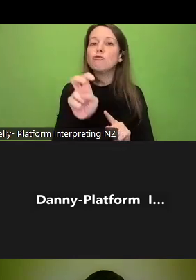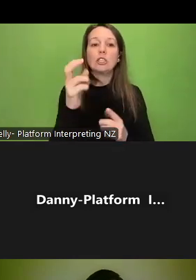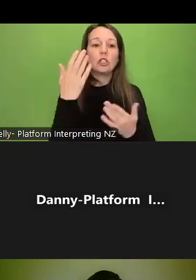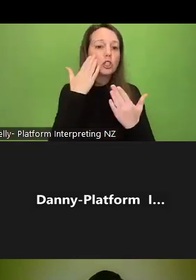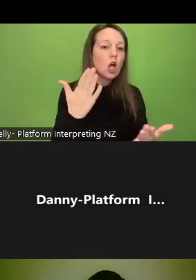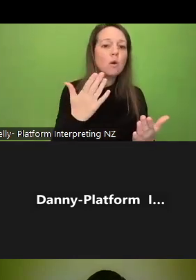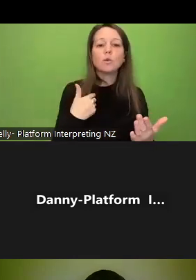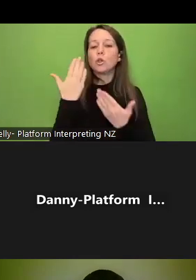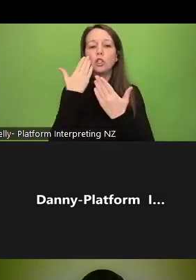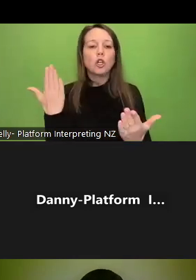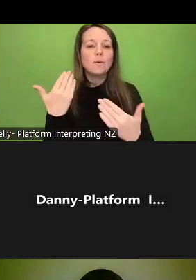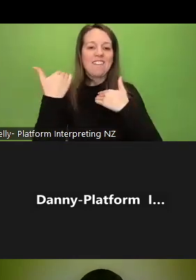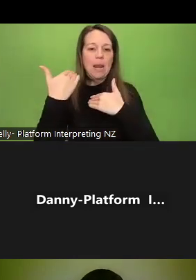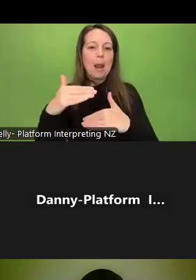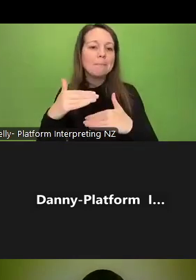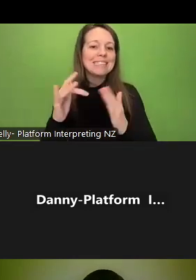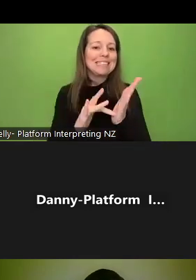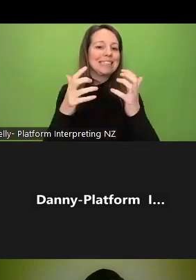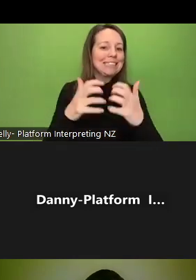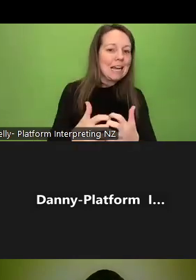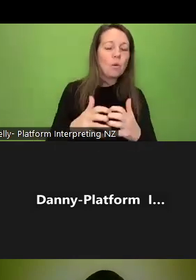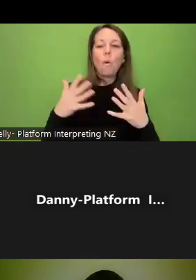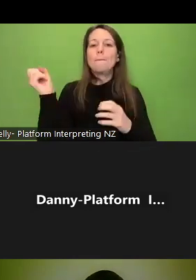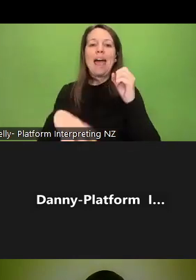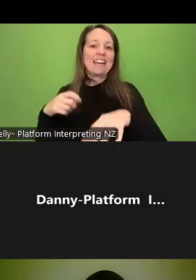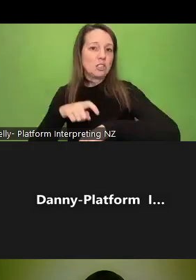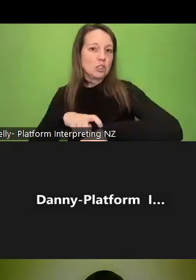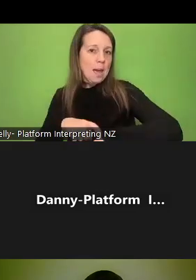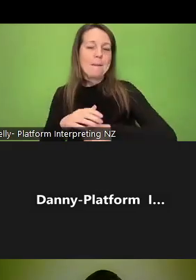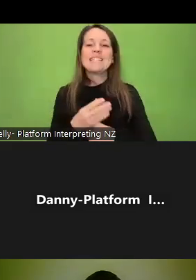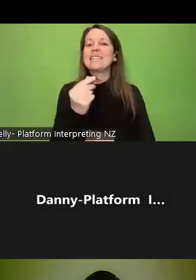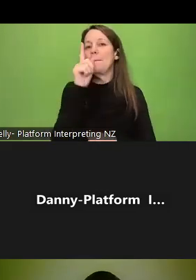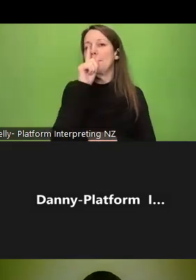I know this might be a new concept for some people who think that relaxed performances basically mean